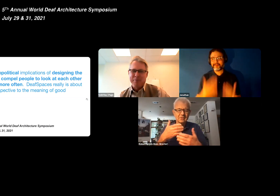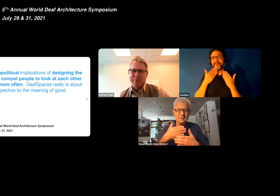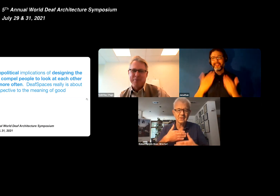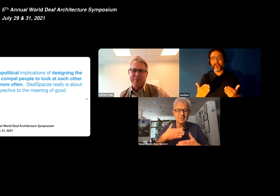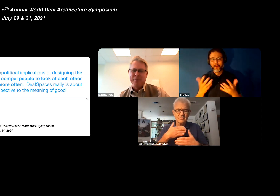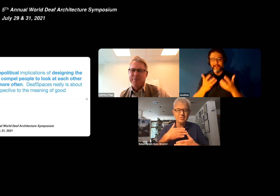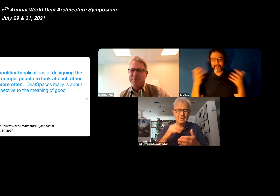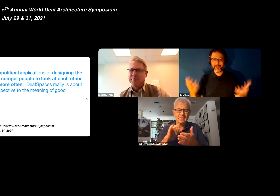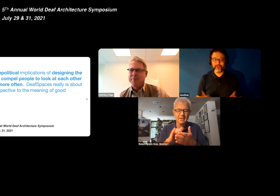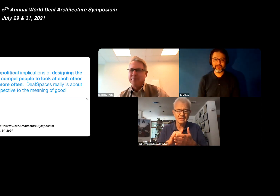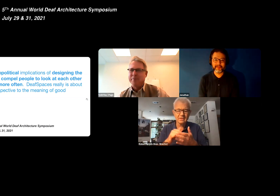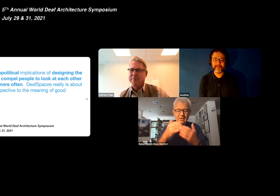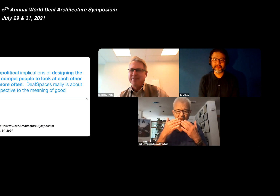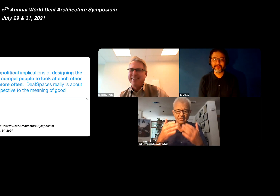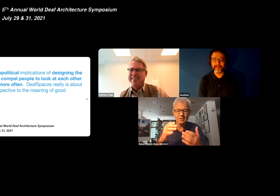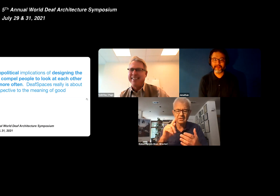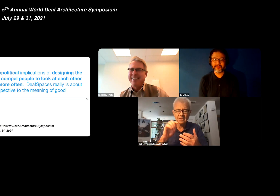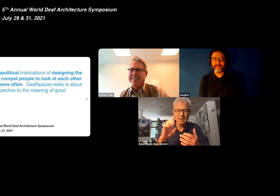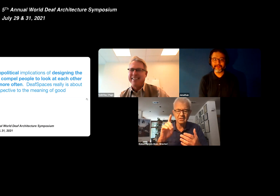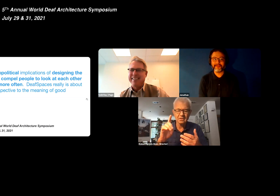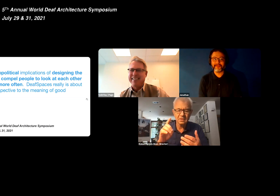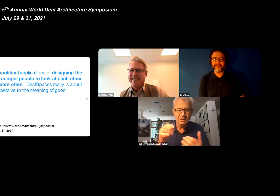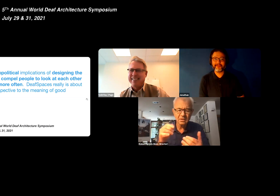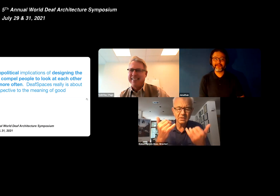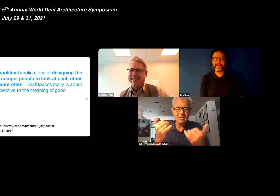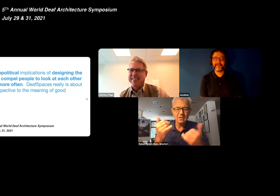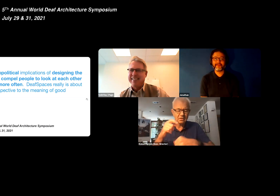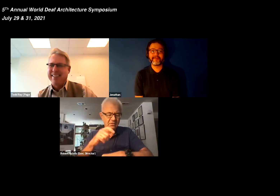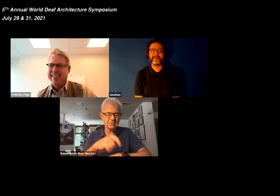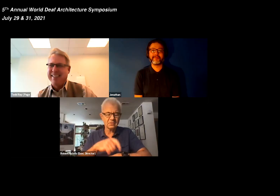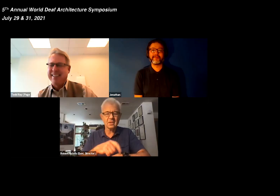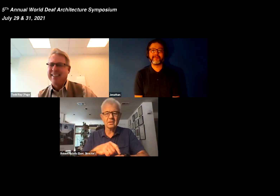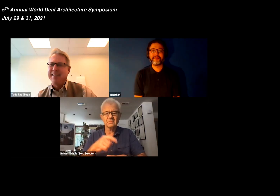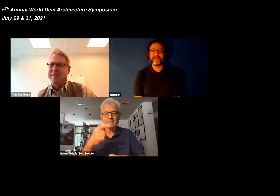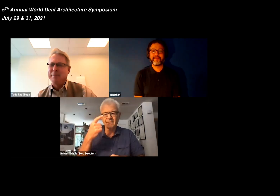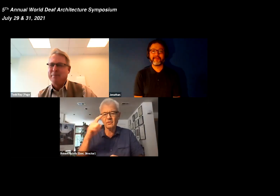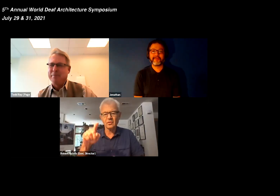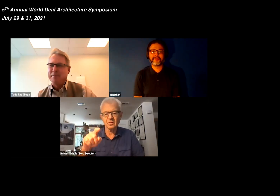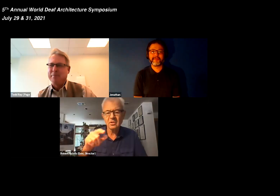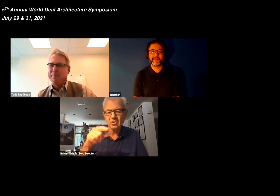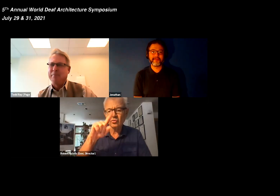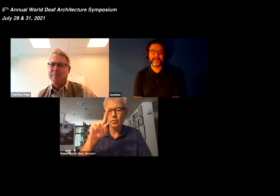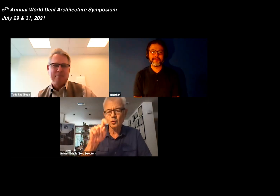OK, I appreciate that. And thank you, Todd!